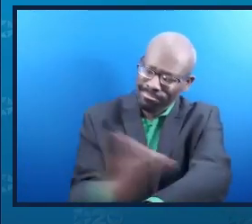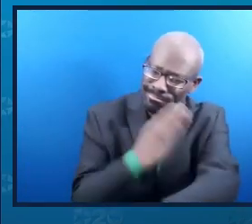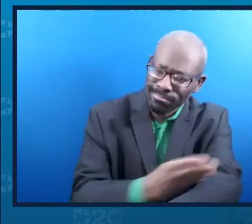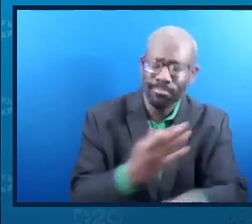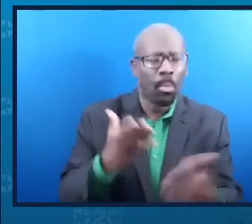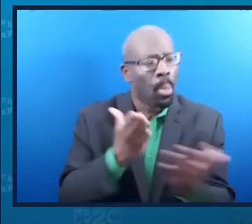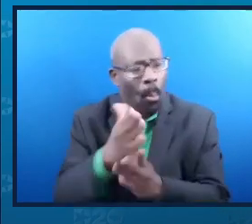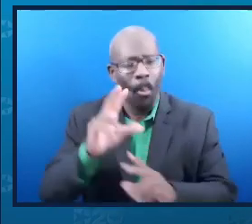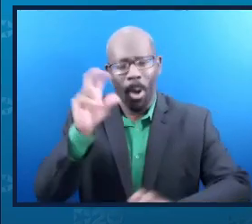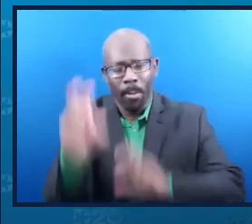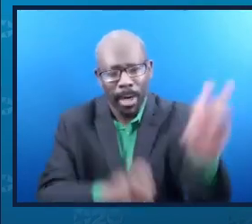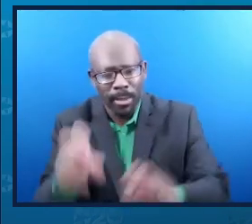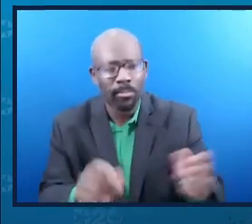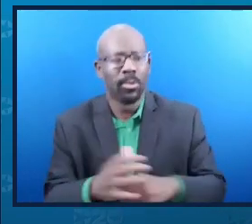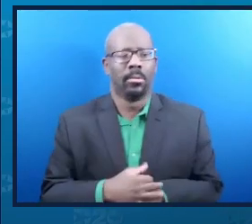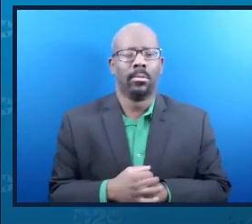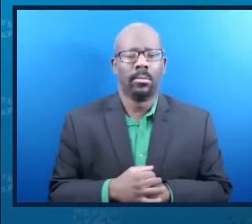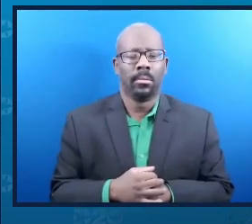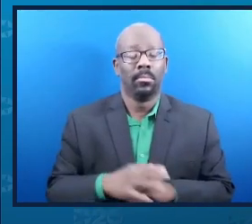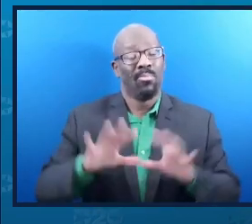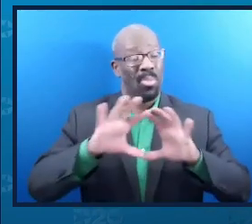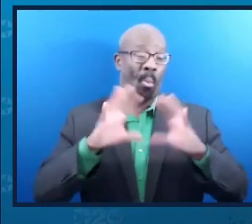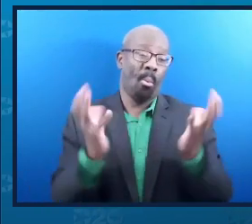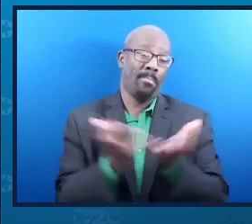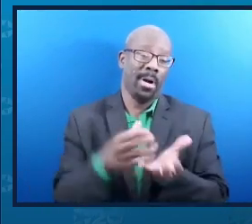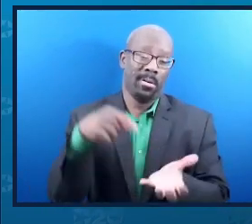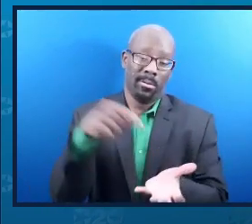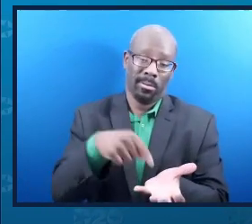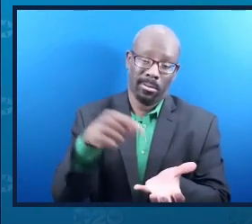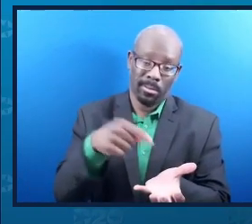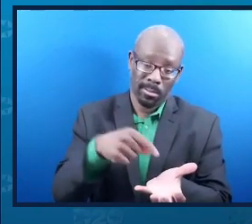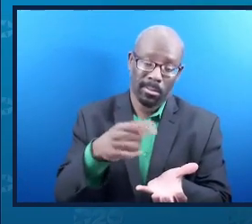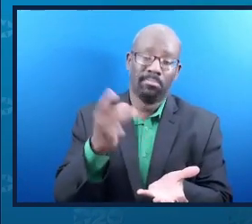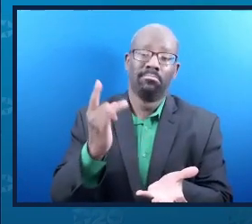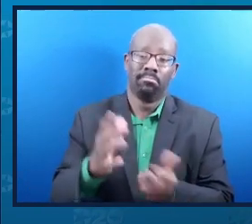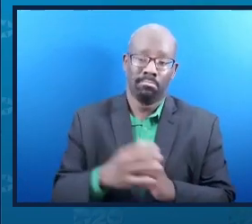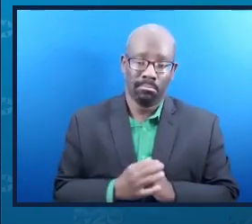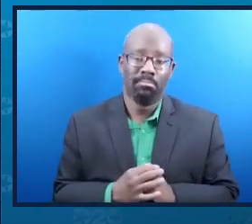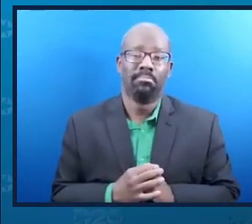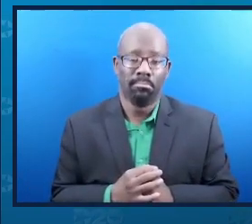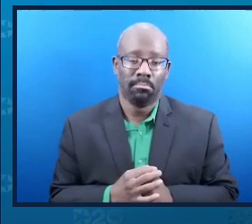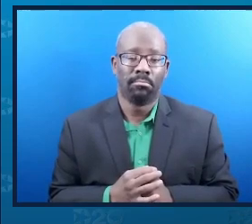VULNERABLE COMMUNITIES. MAYBE YOU HAVE READ SOME OF